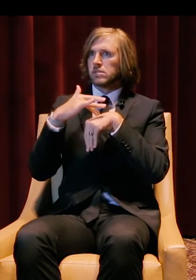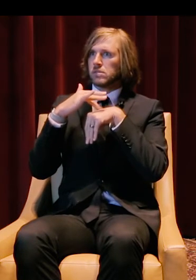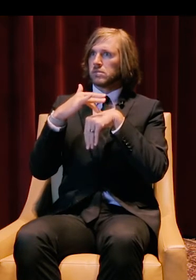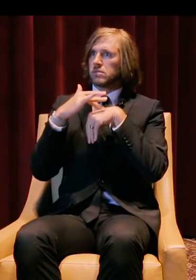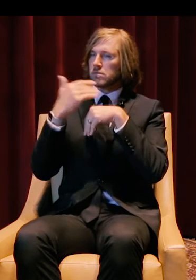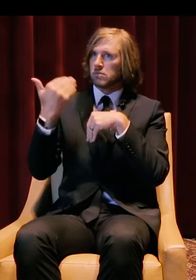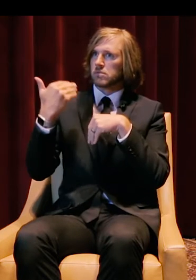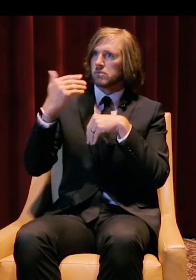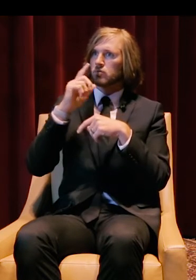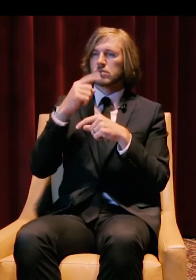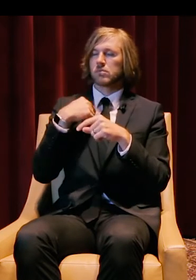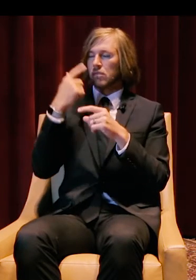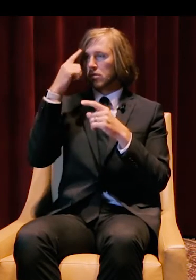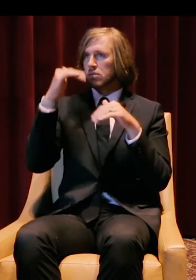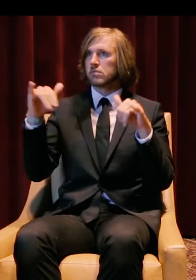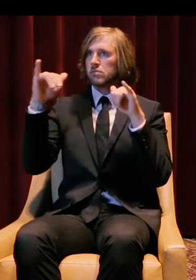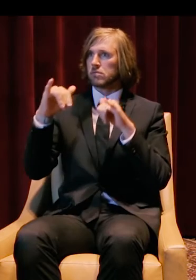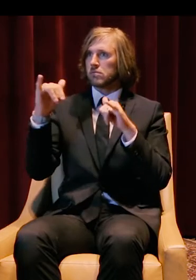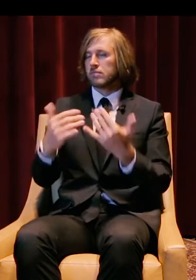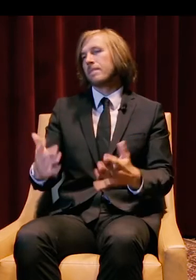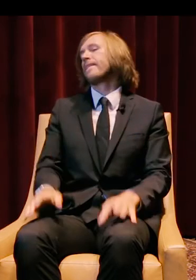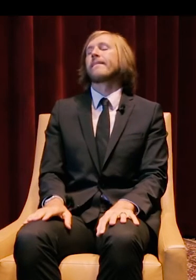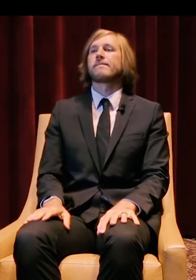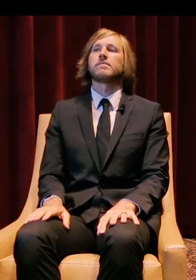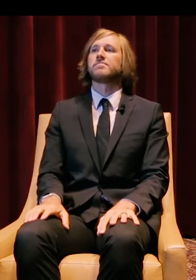It just consumed me, because I didn't need a lot of capital.